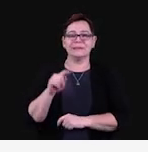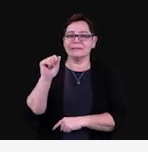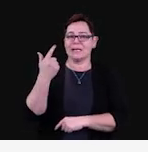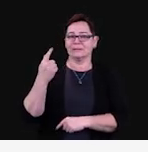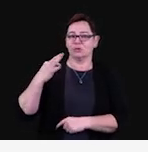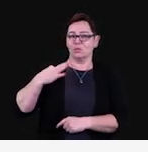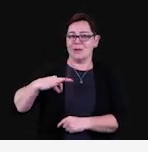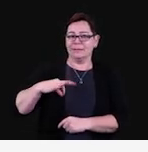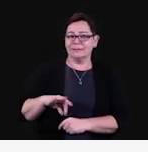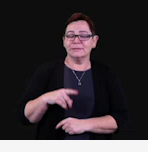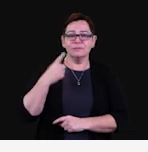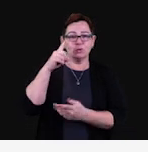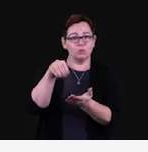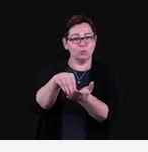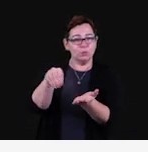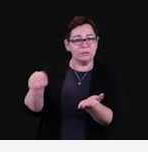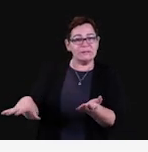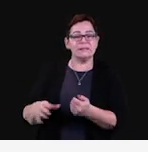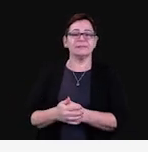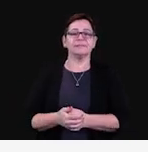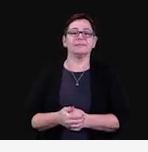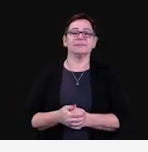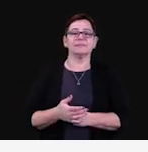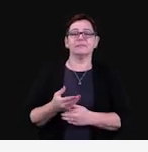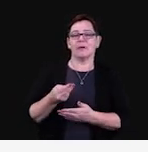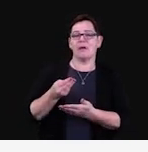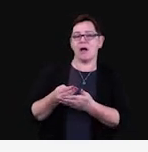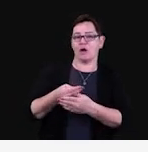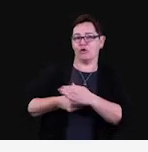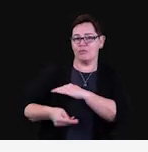ways to do your taxes online services